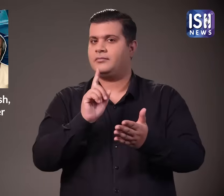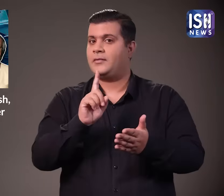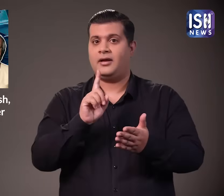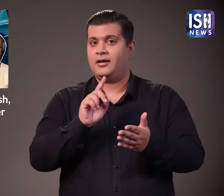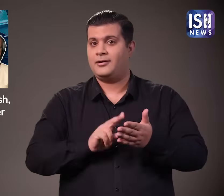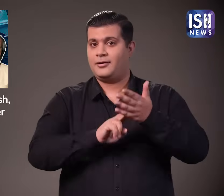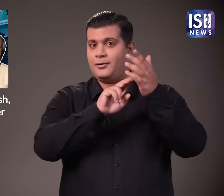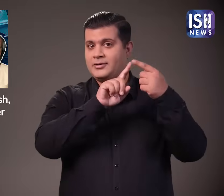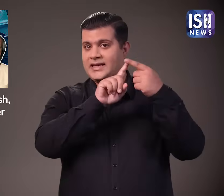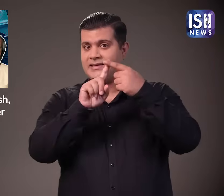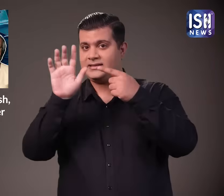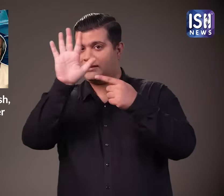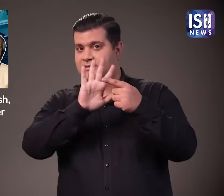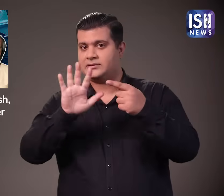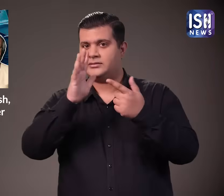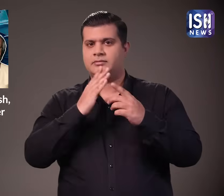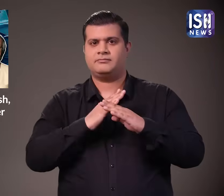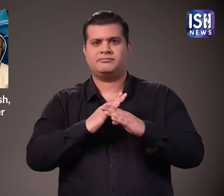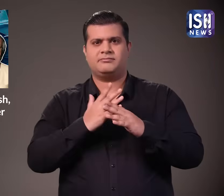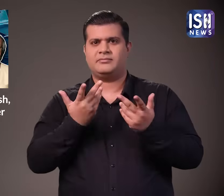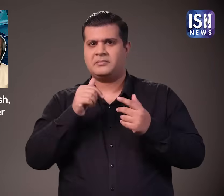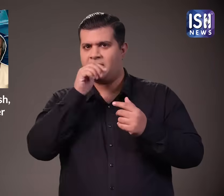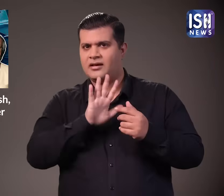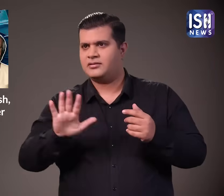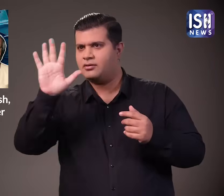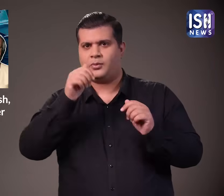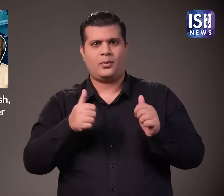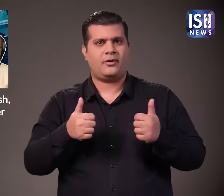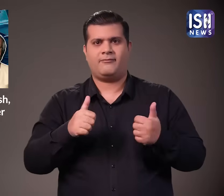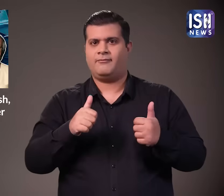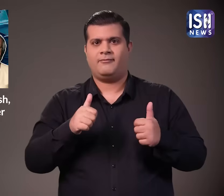But northeast part of India has no direct access to the sea.